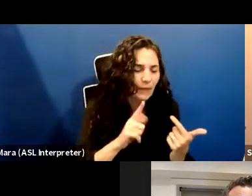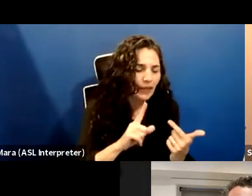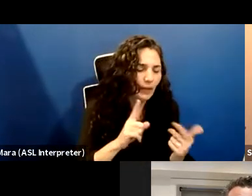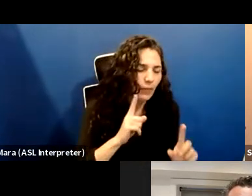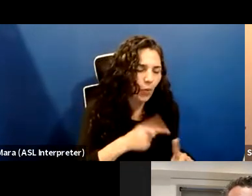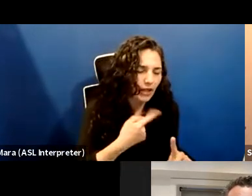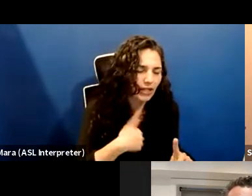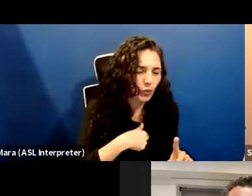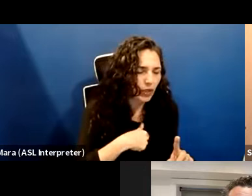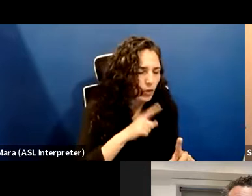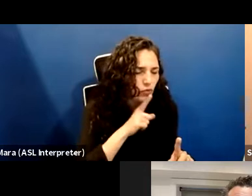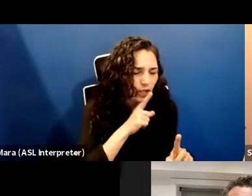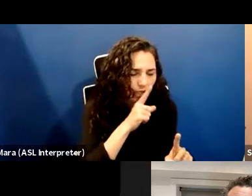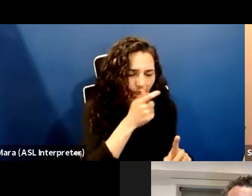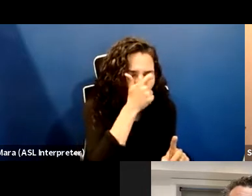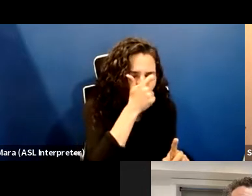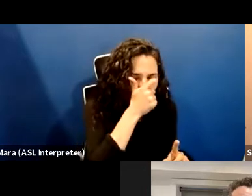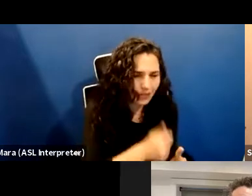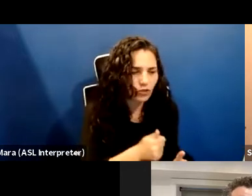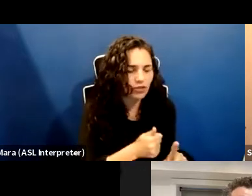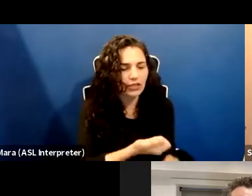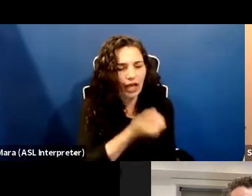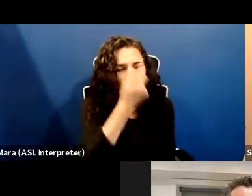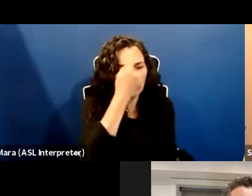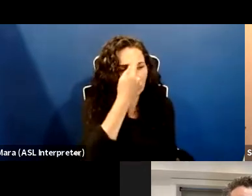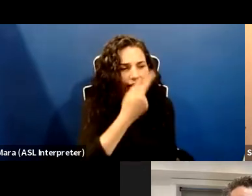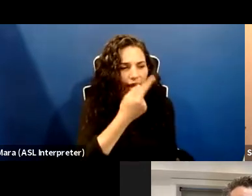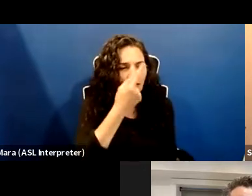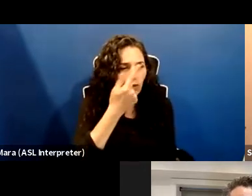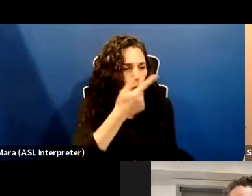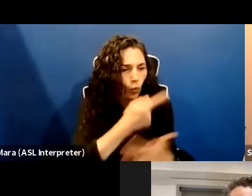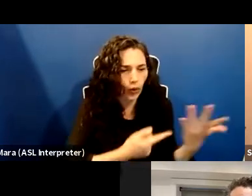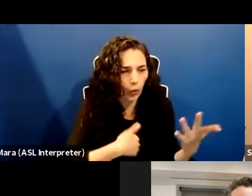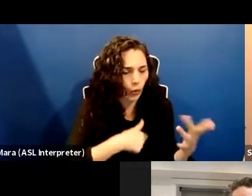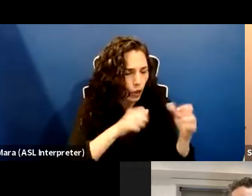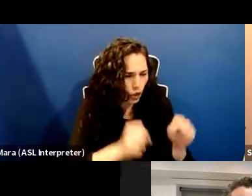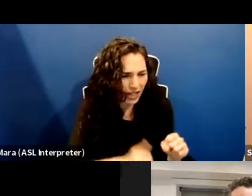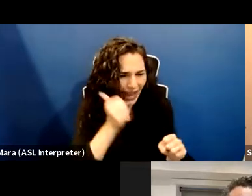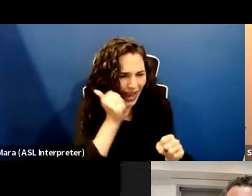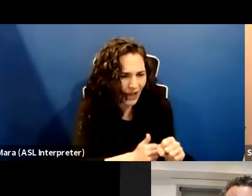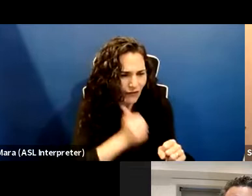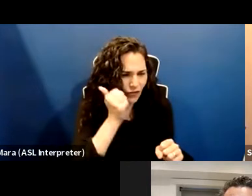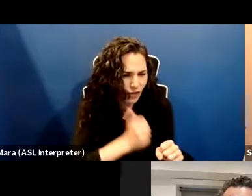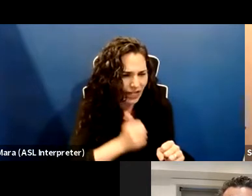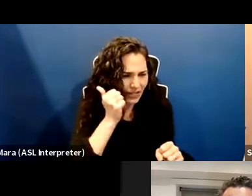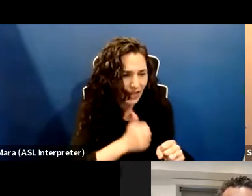with understanding as much as we can every day. And to have Adi there was so natural,